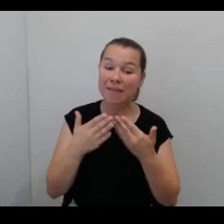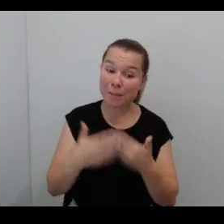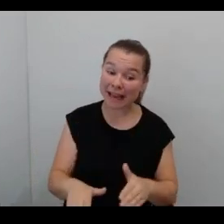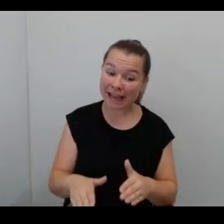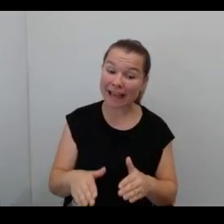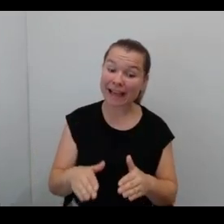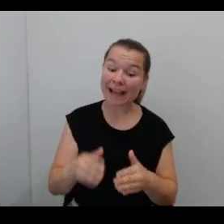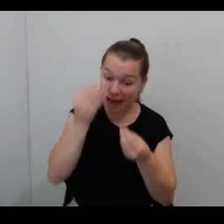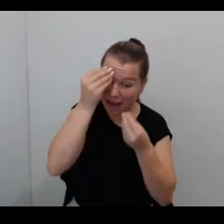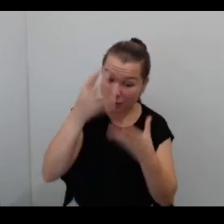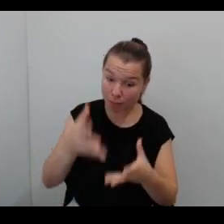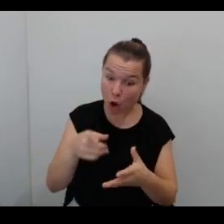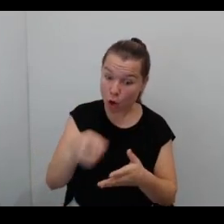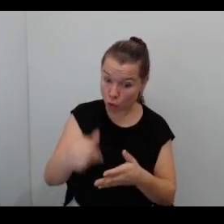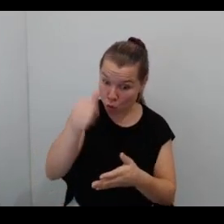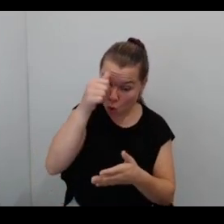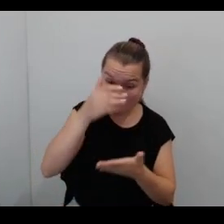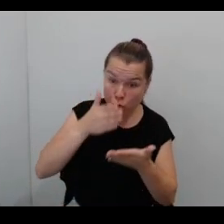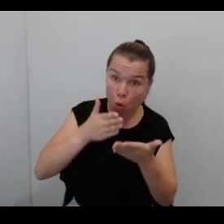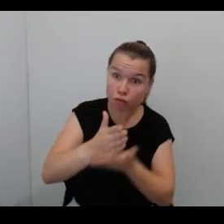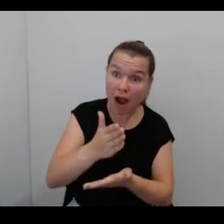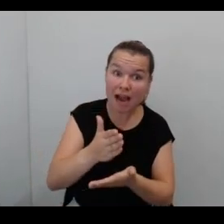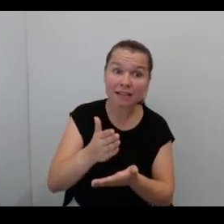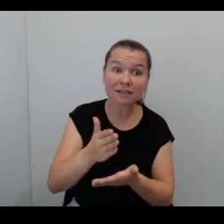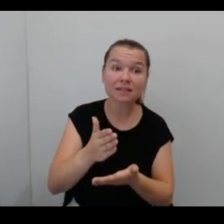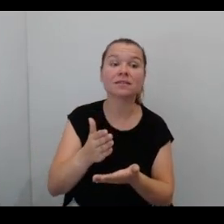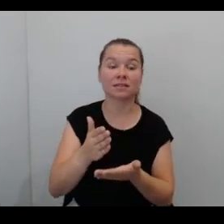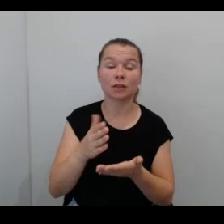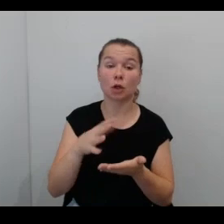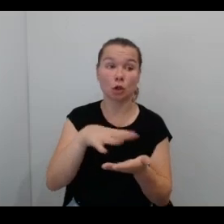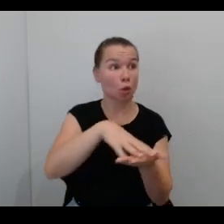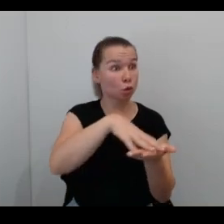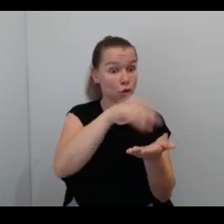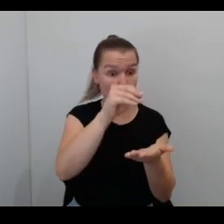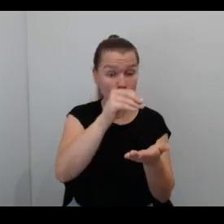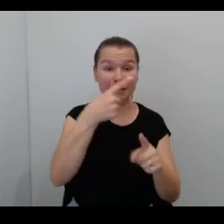So in those situations the students as well as parents of those students should be coming